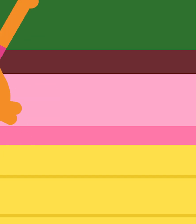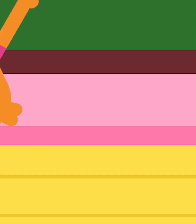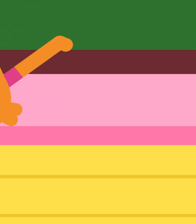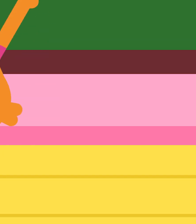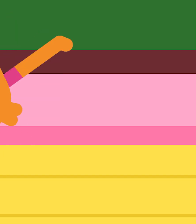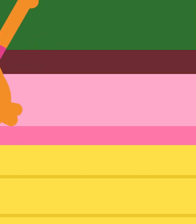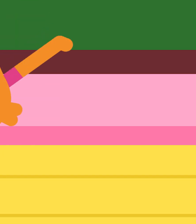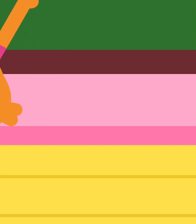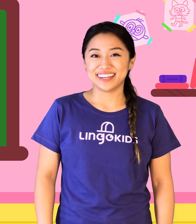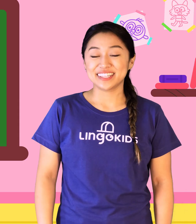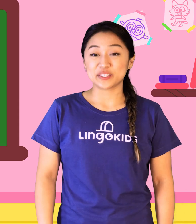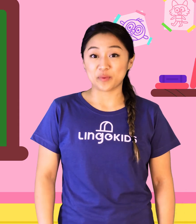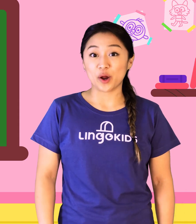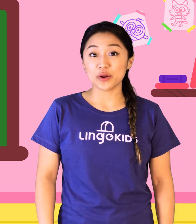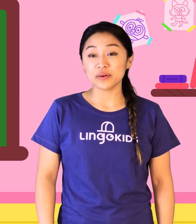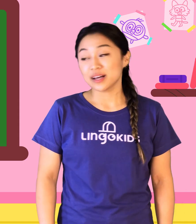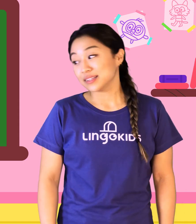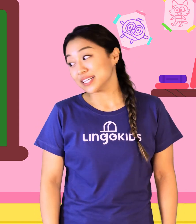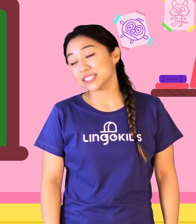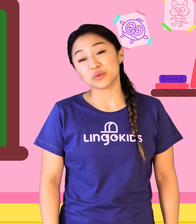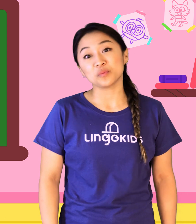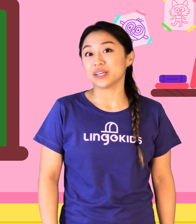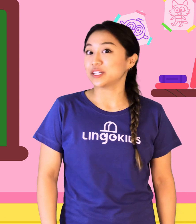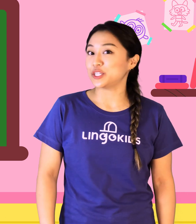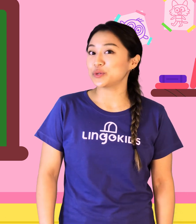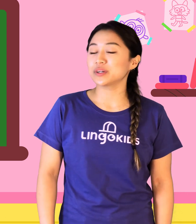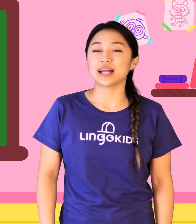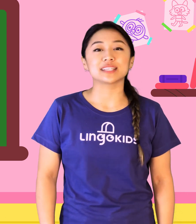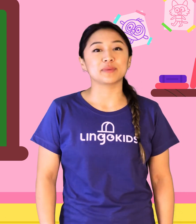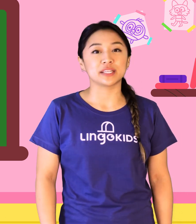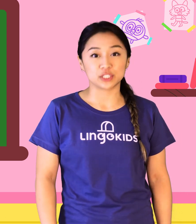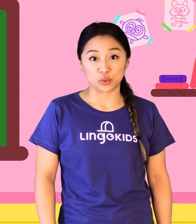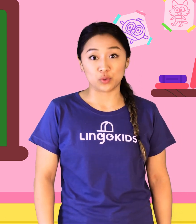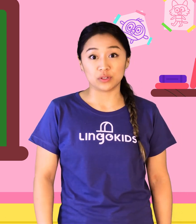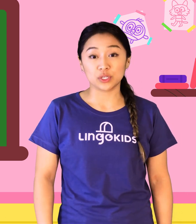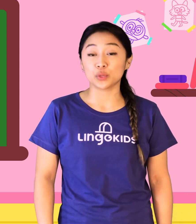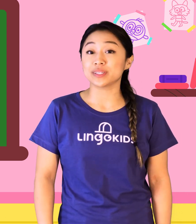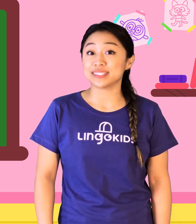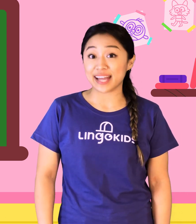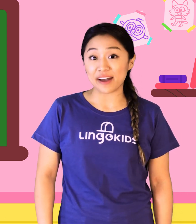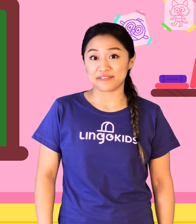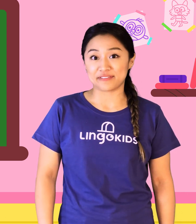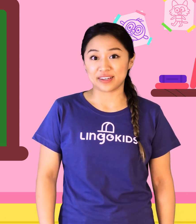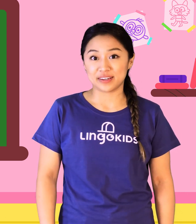Hi. Tomorrow Lisa will meet a new classmate at school who is deaf.